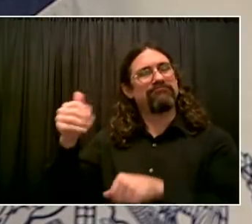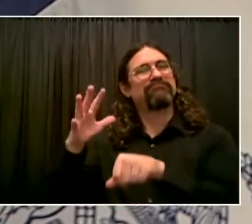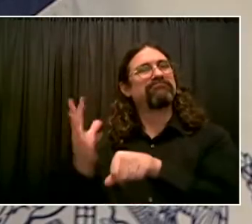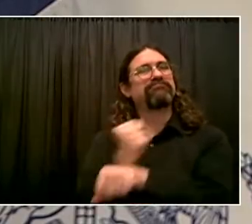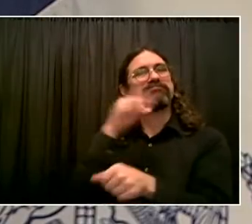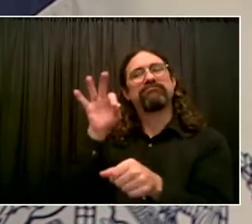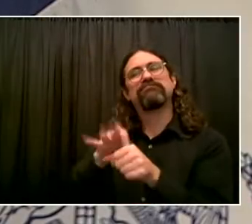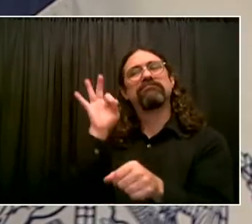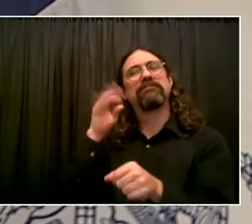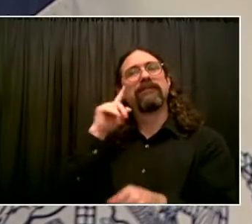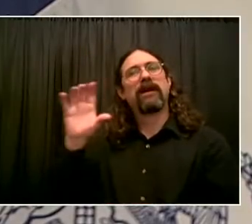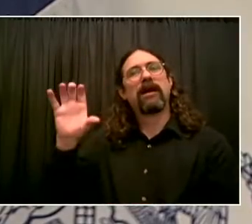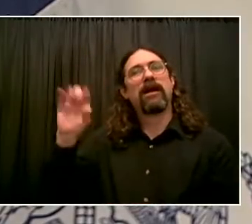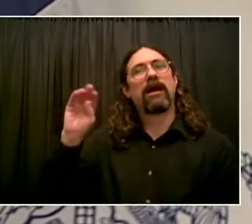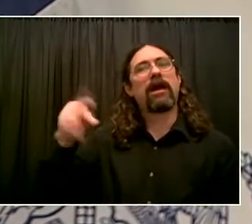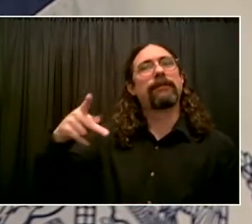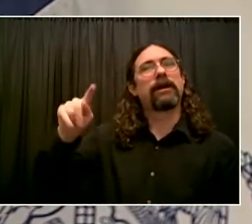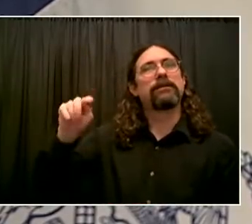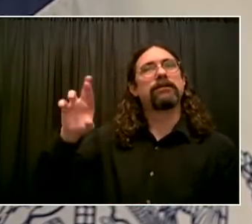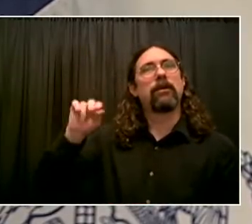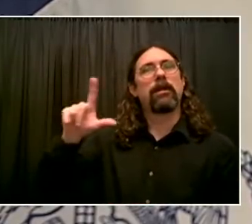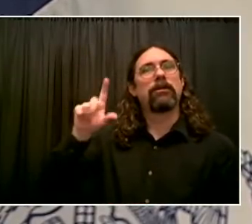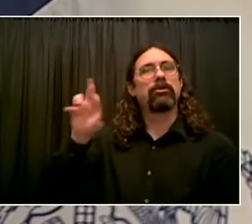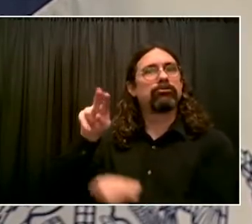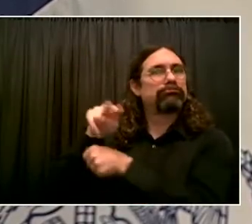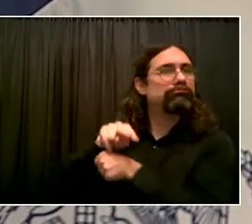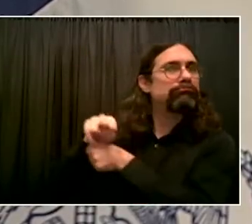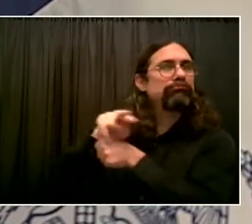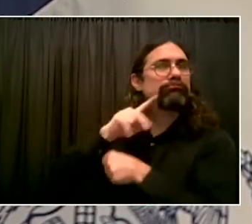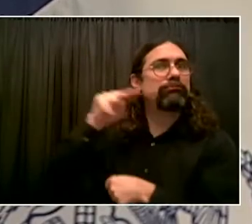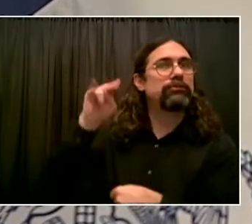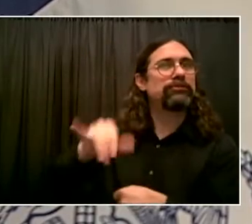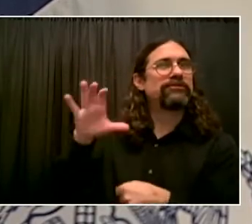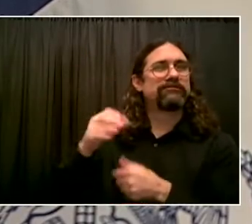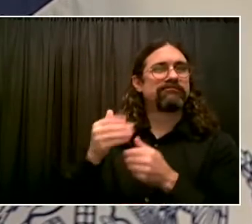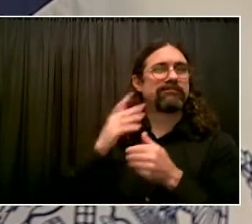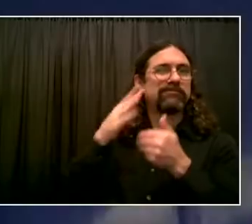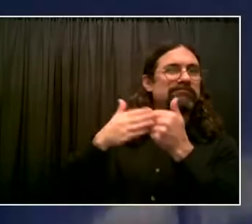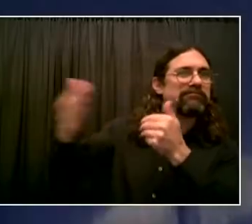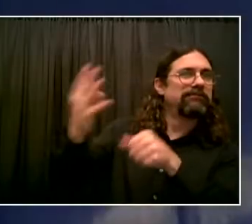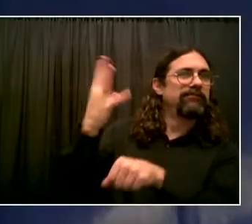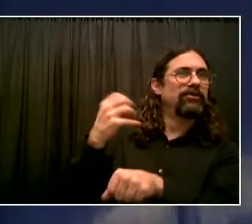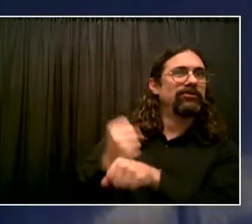WAY. A GREAT DAY, CONGATRUATLIONS, CCOUNIML EEMBR.